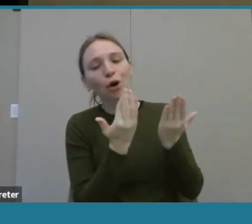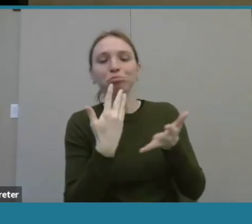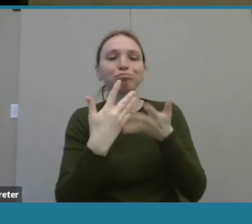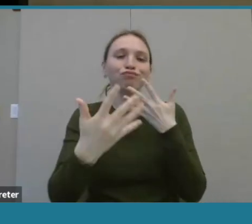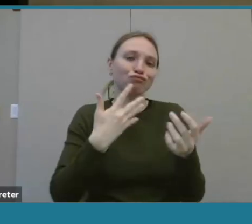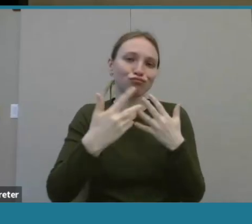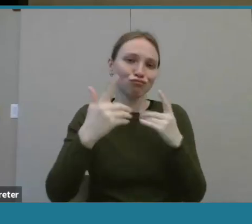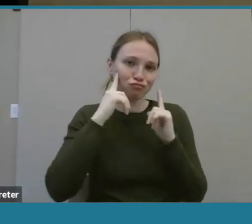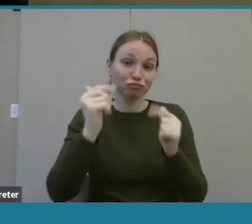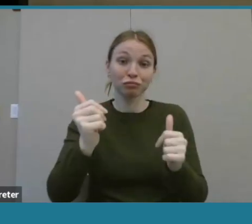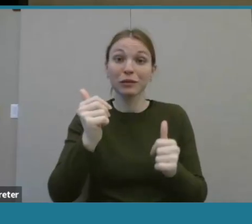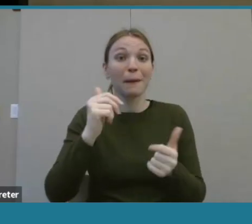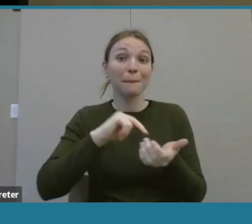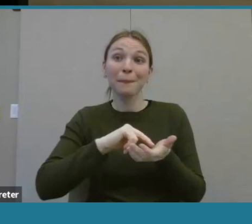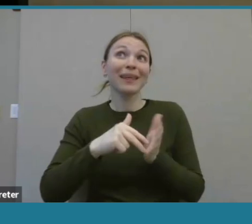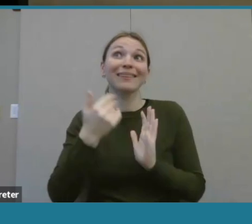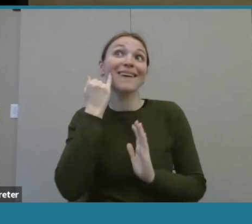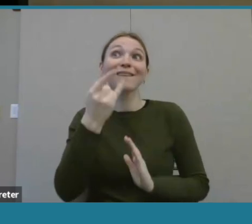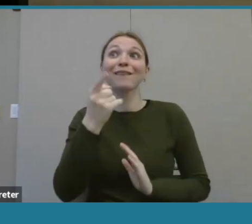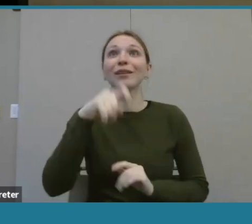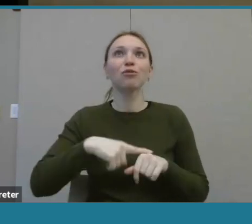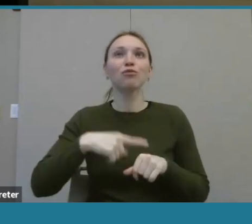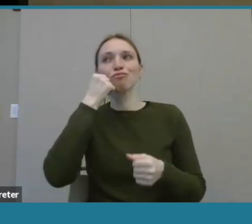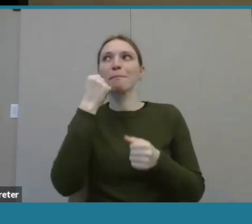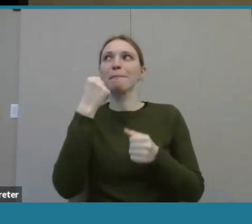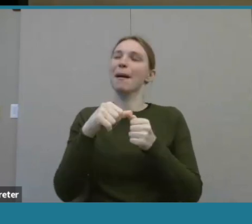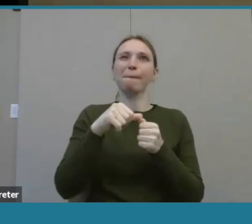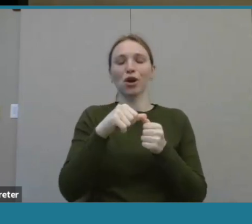So that whenever you need to remember who to reference if folks are looking for